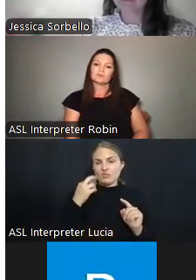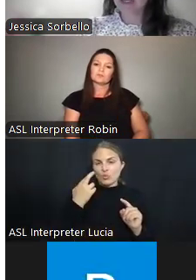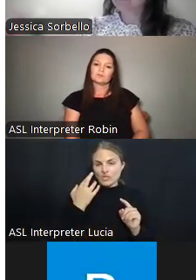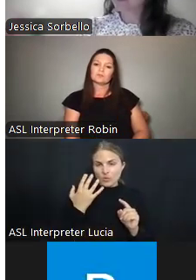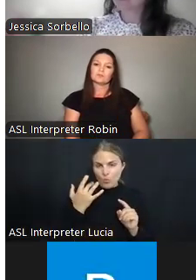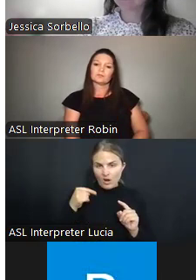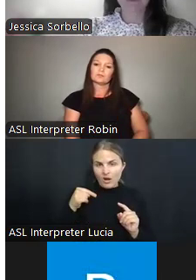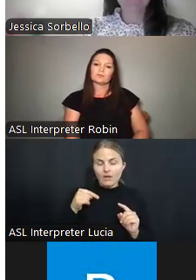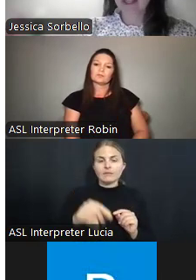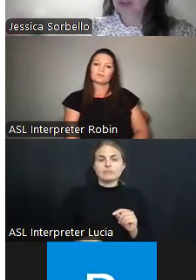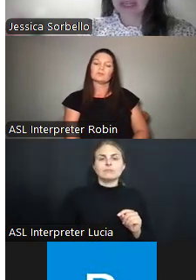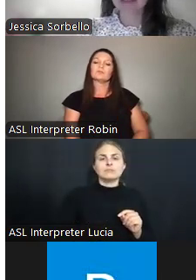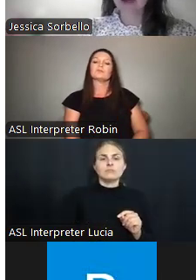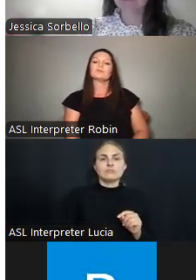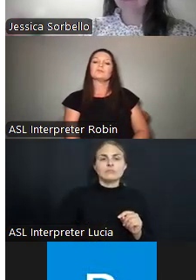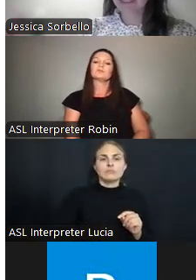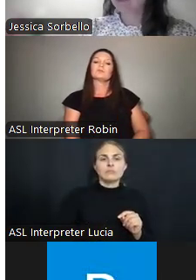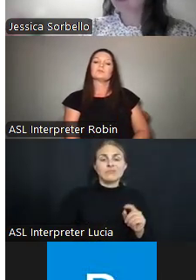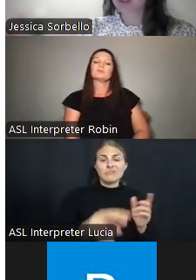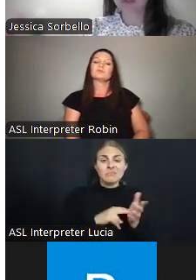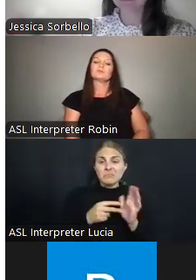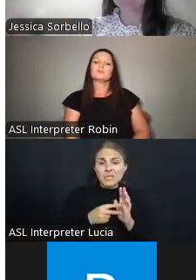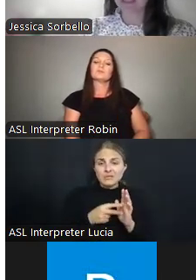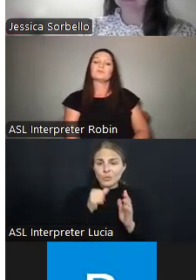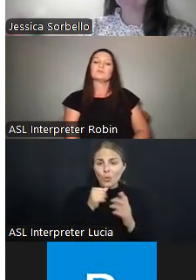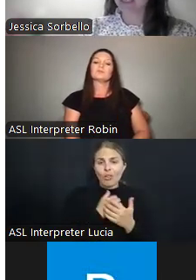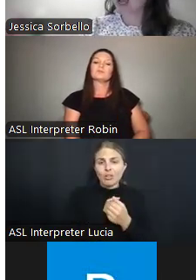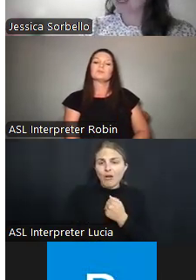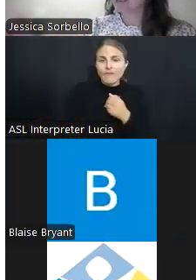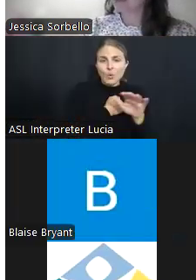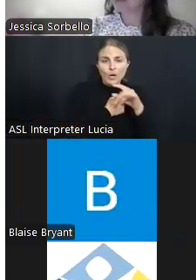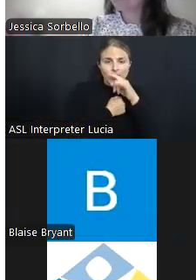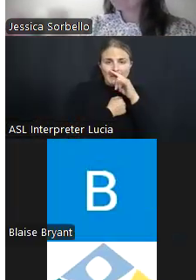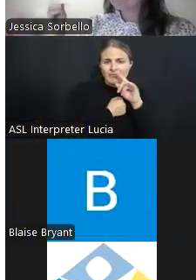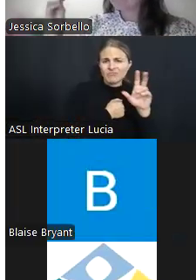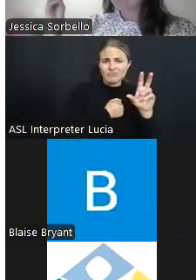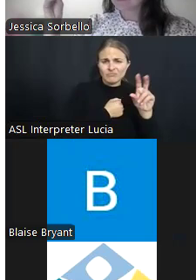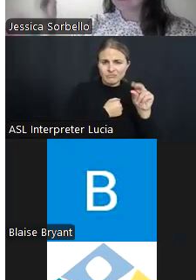dopamine you receive from cocaine